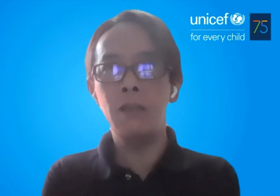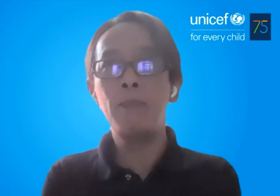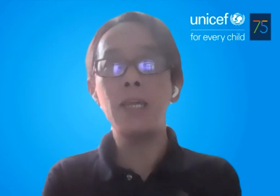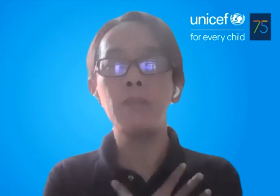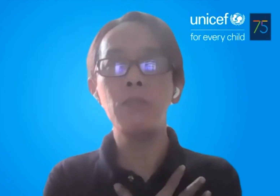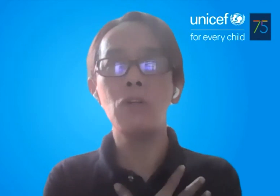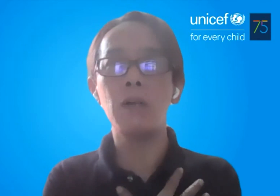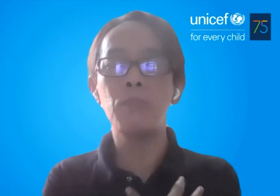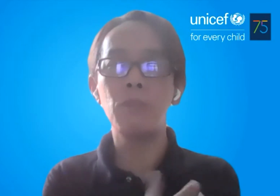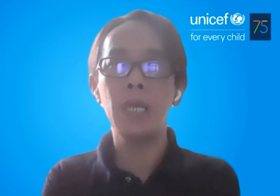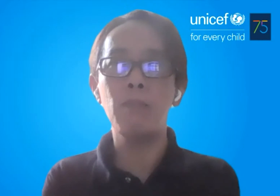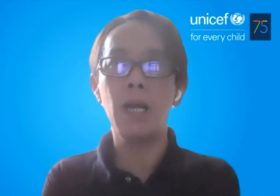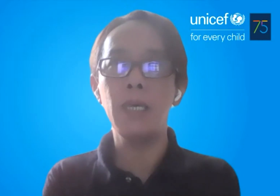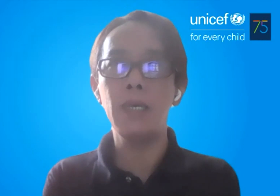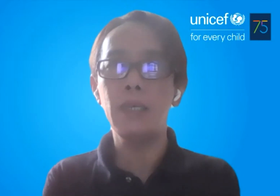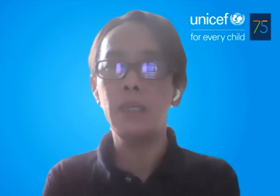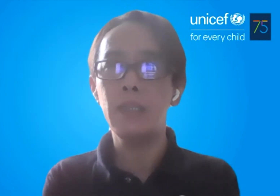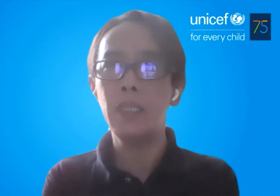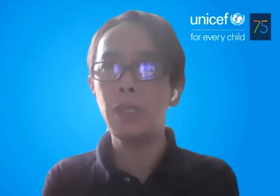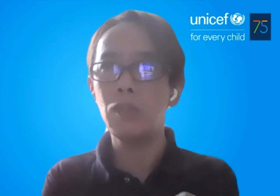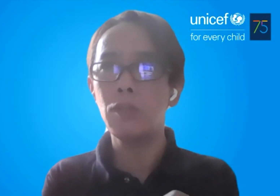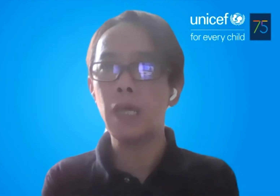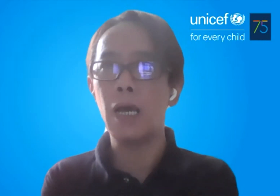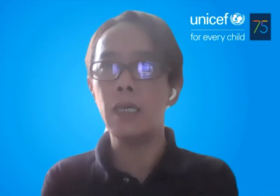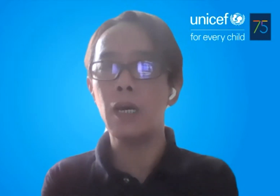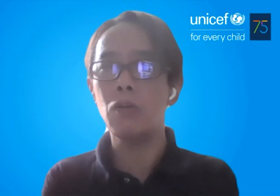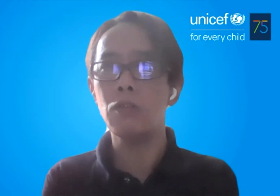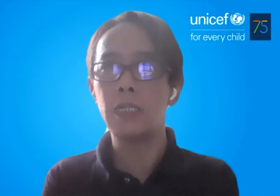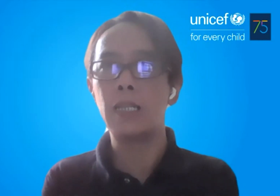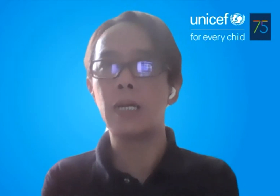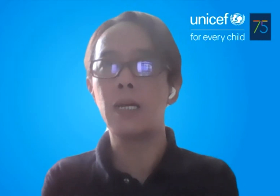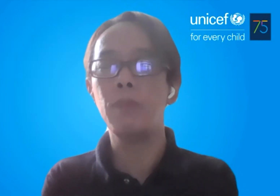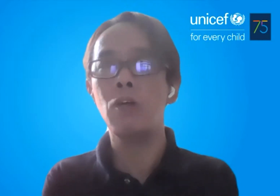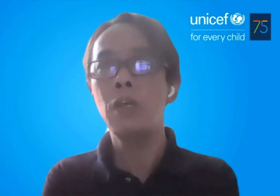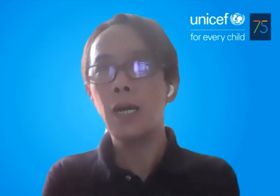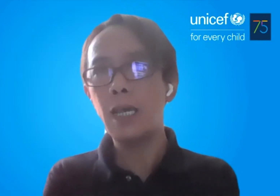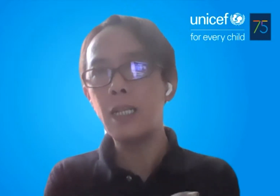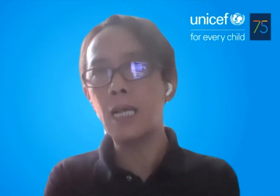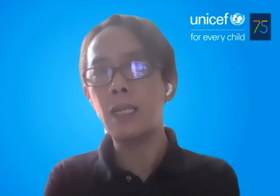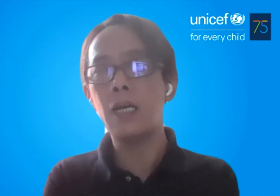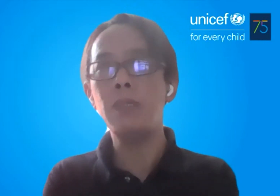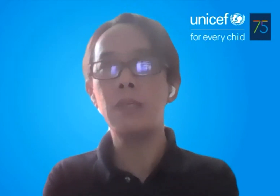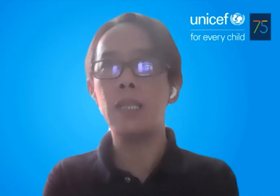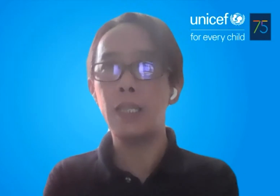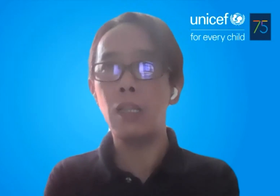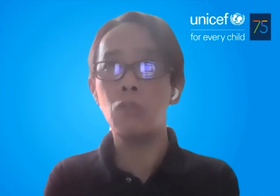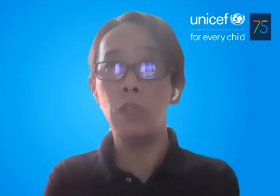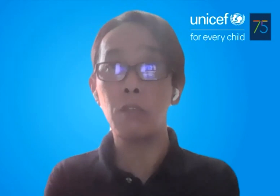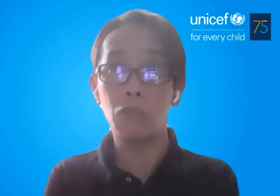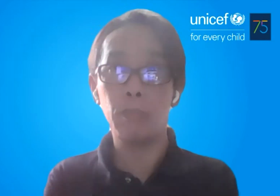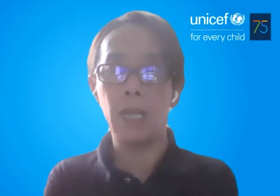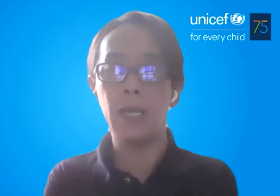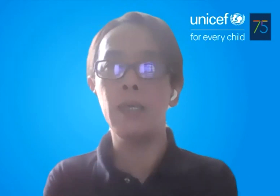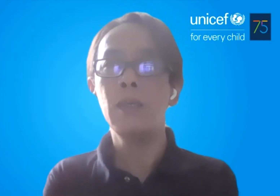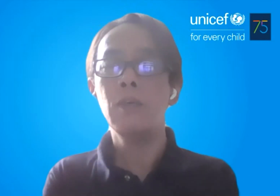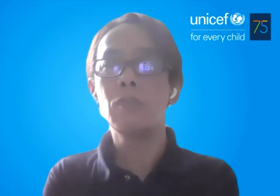I think the problem is not with those who don’t want to get vaccinated but the waiting time because of the lack of supply.